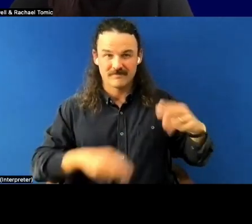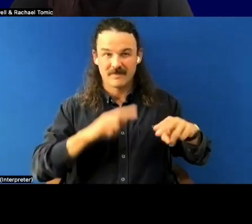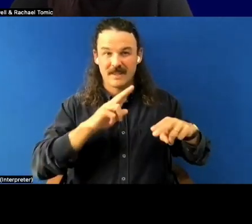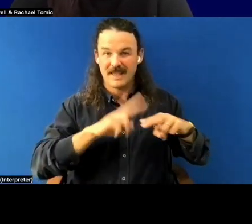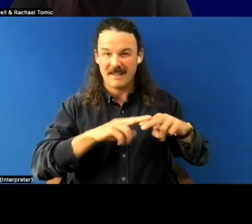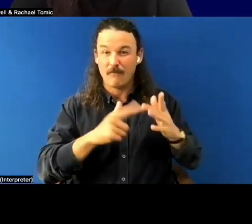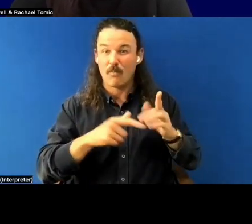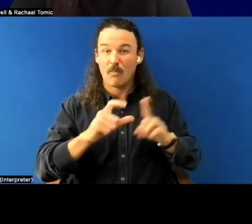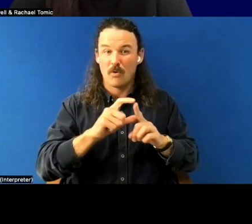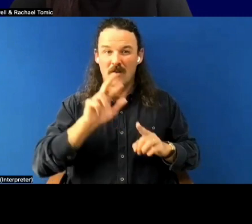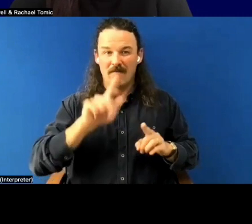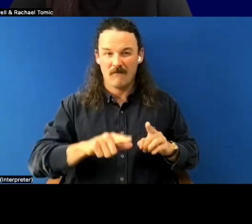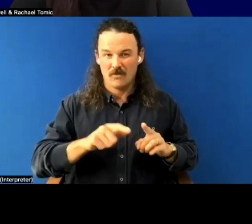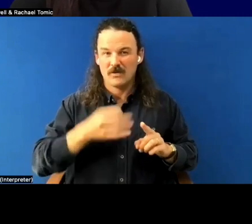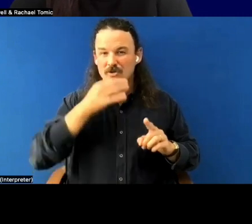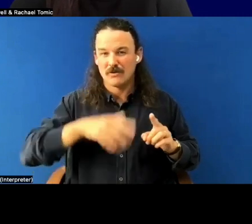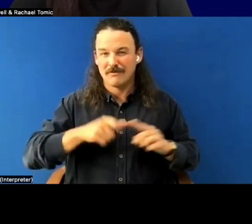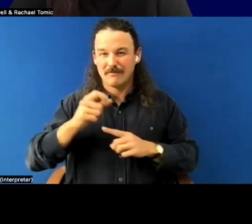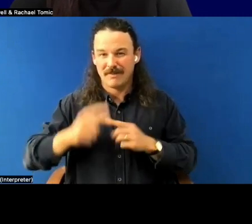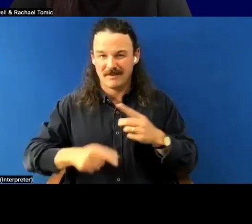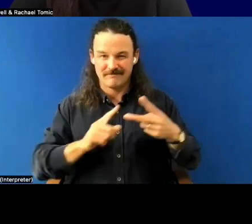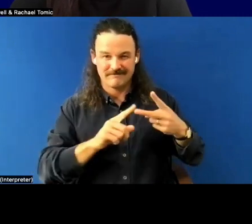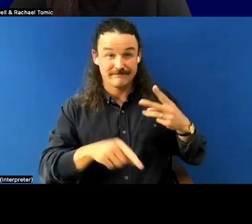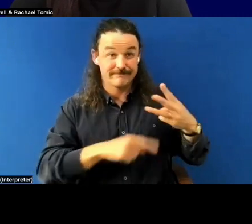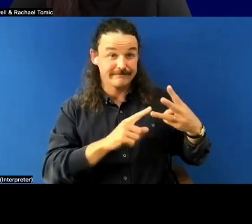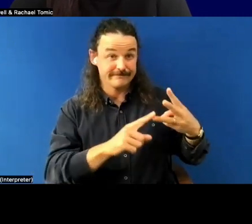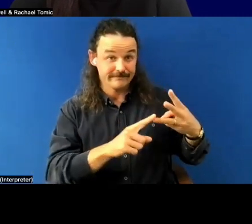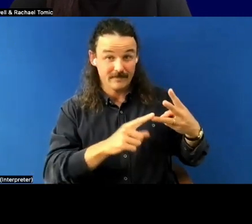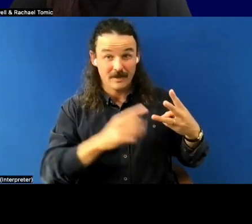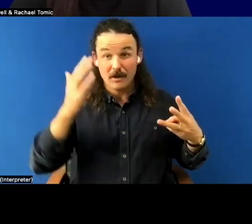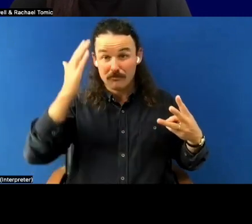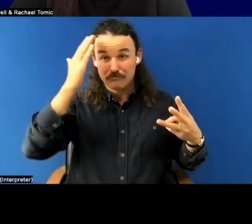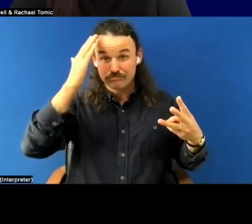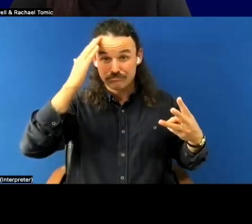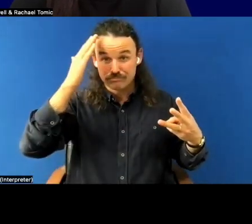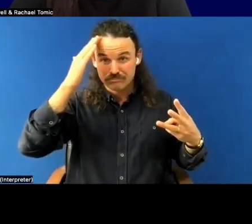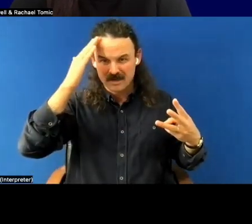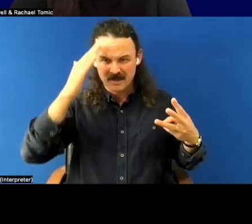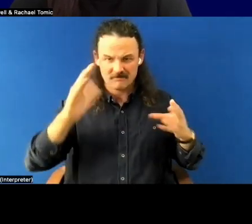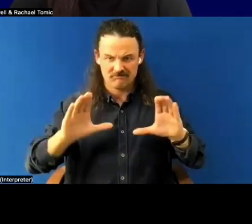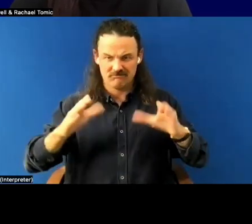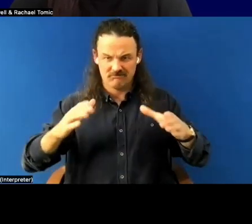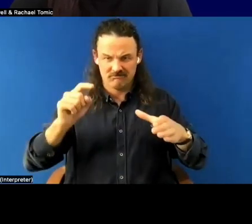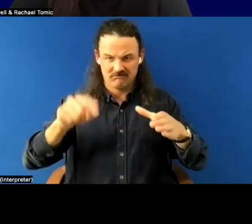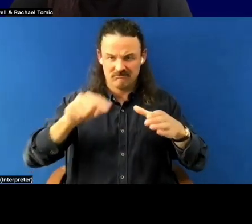We will give a brief overview of brain anatomy of cerebral palsy and rare disease